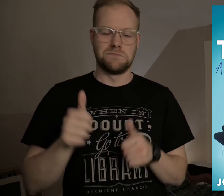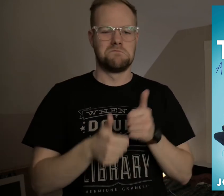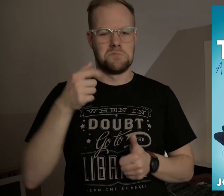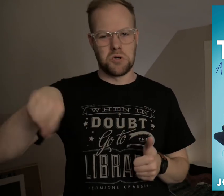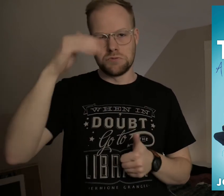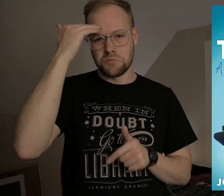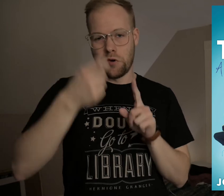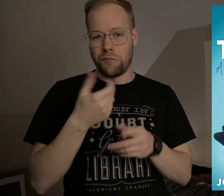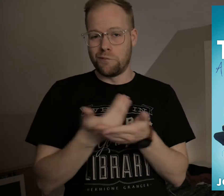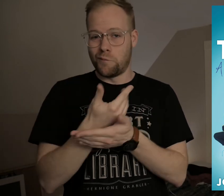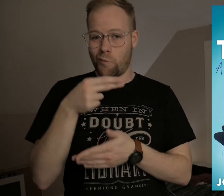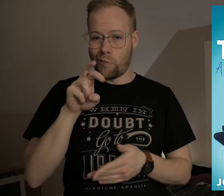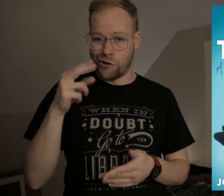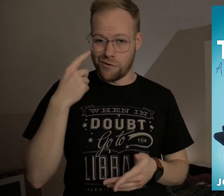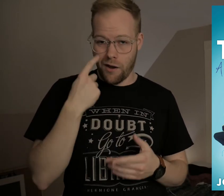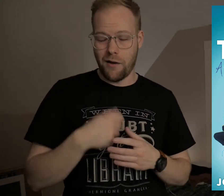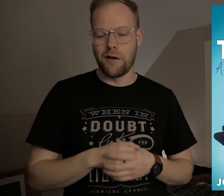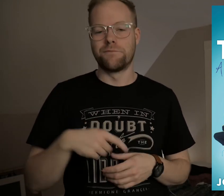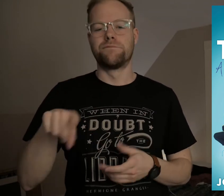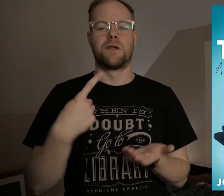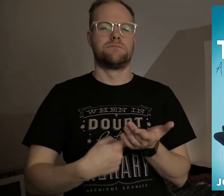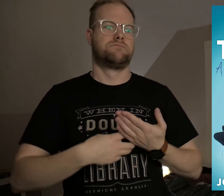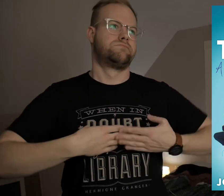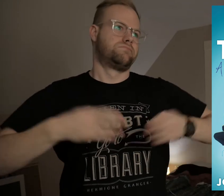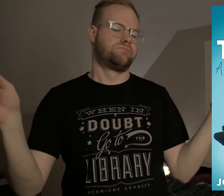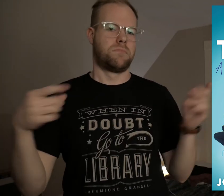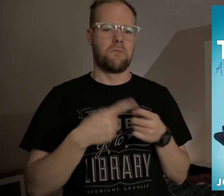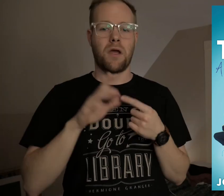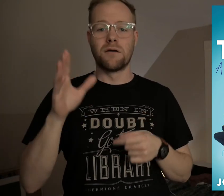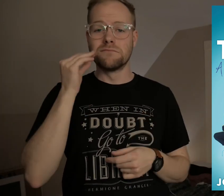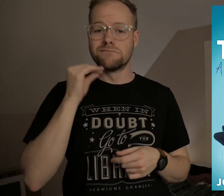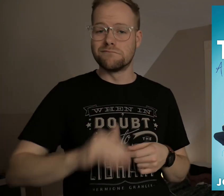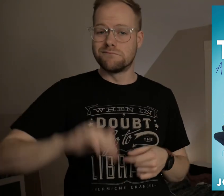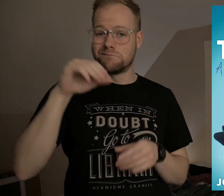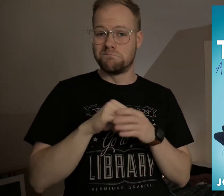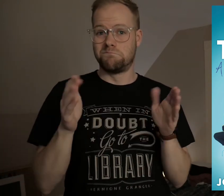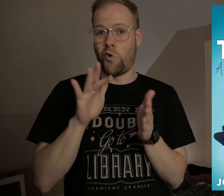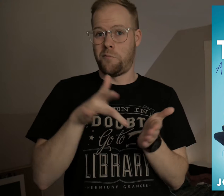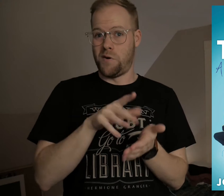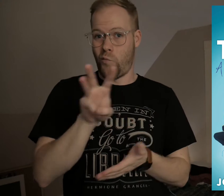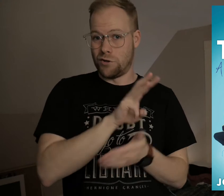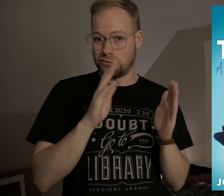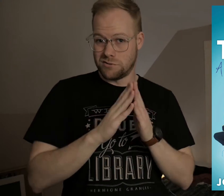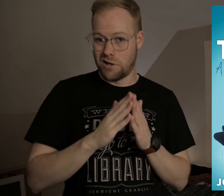who most of us know from the Queer Eye reboot. They talk openly about their upbringing in a small Midwestern town,